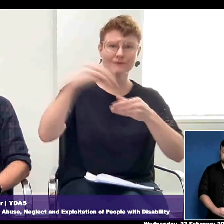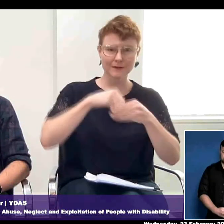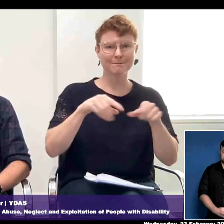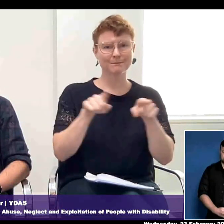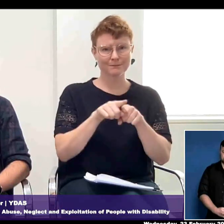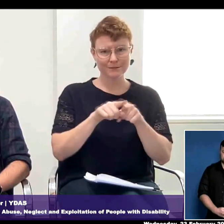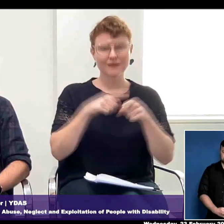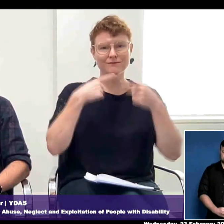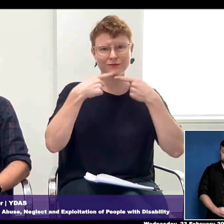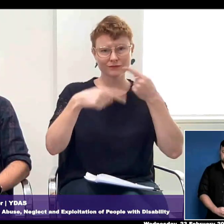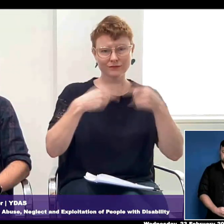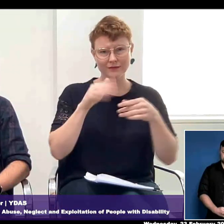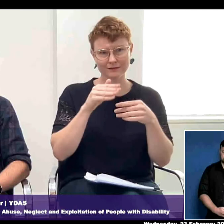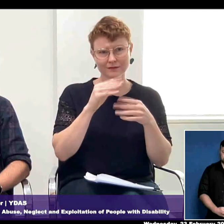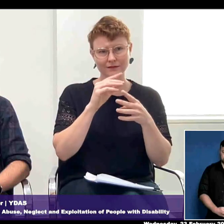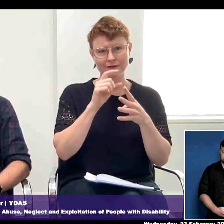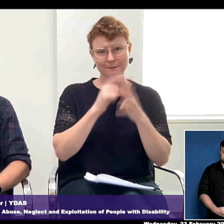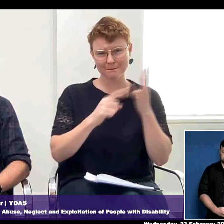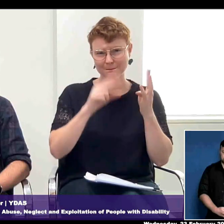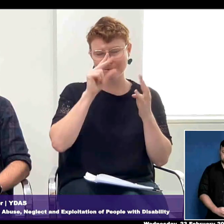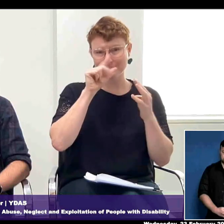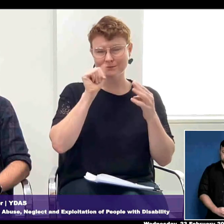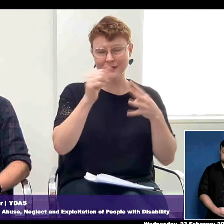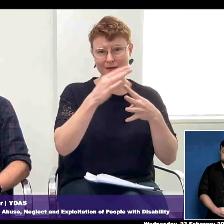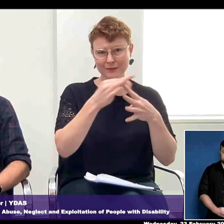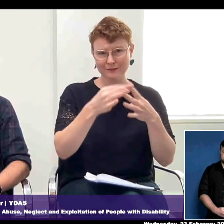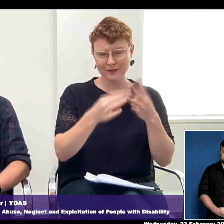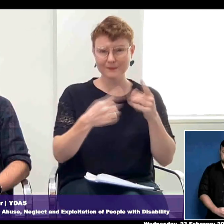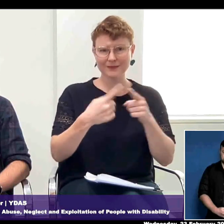Any type of conversation should really ensure that the disabled young person is